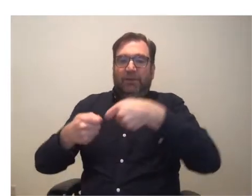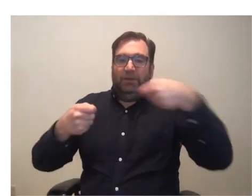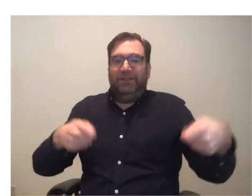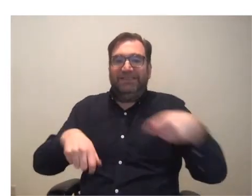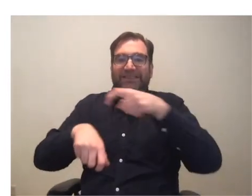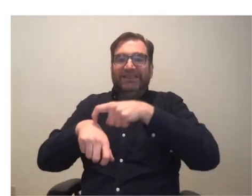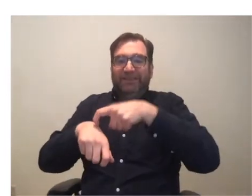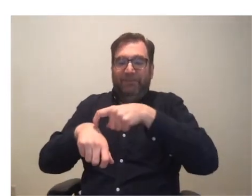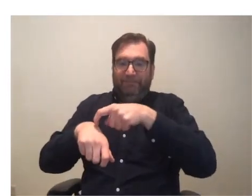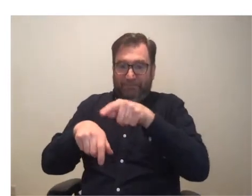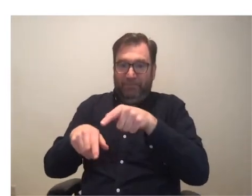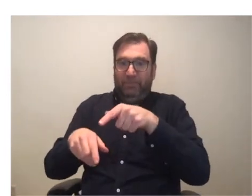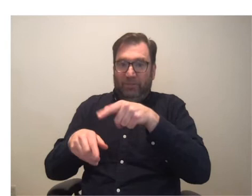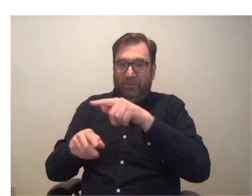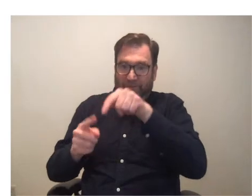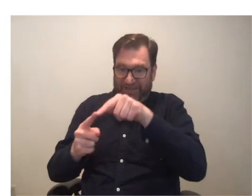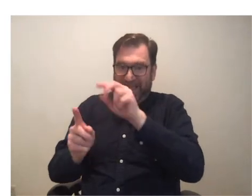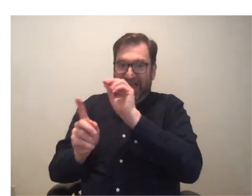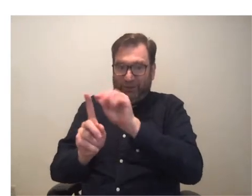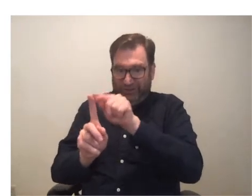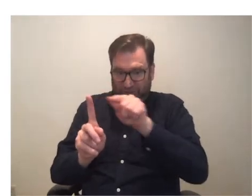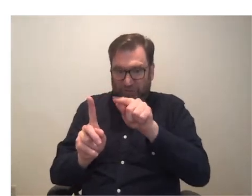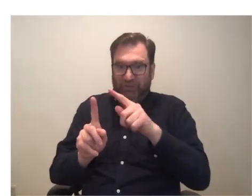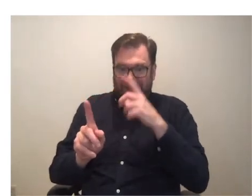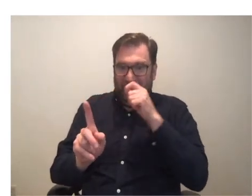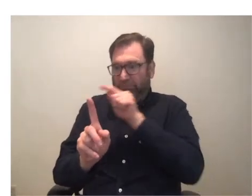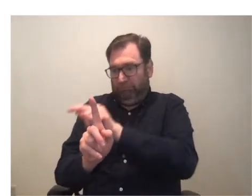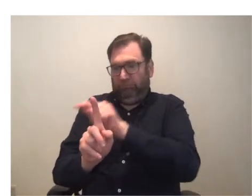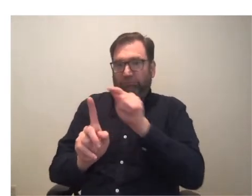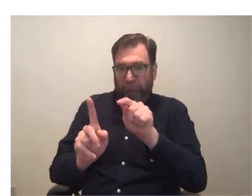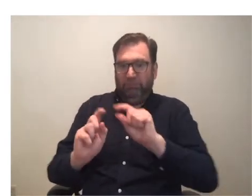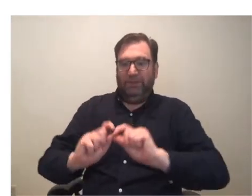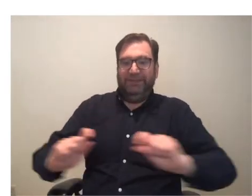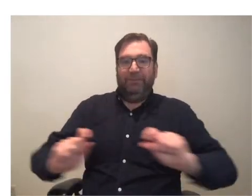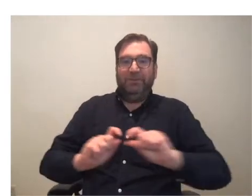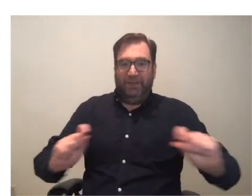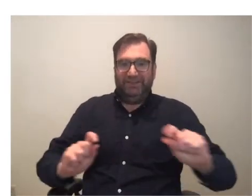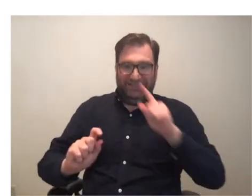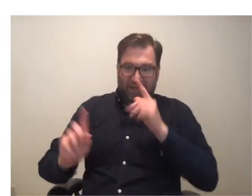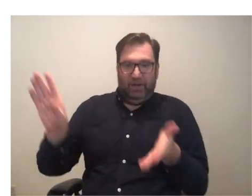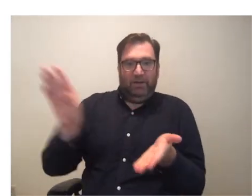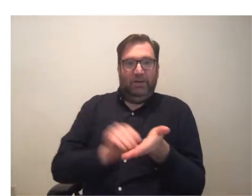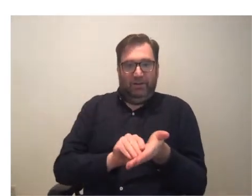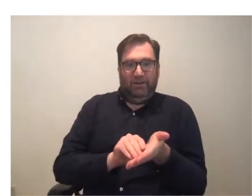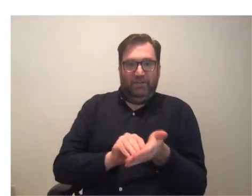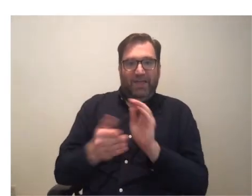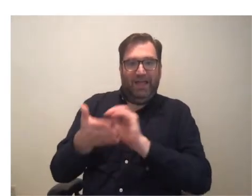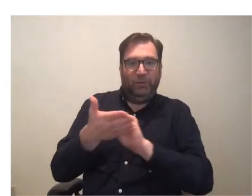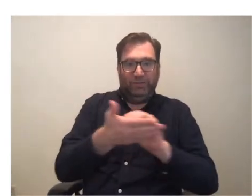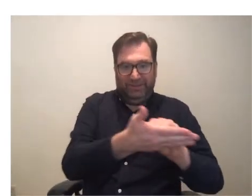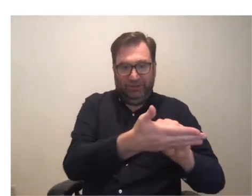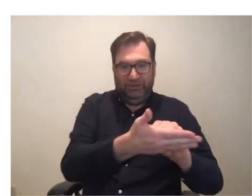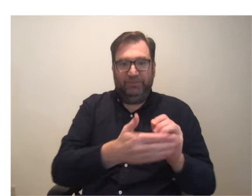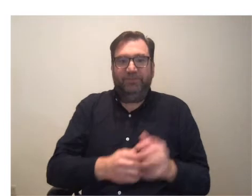We then extend the temporal window around the annotation to cover the duration of the associated subtitle.